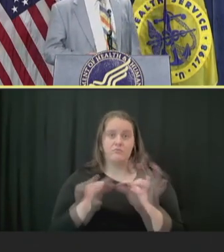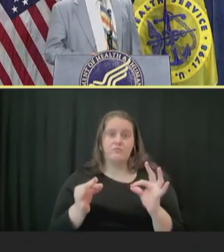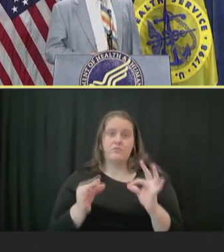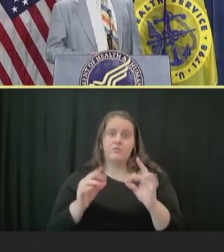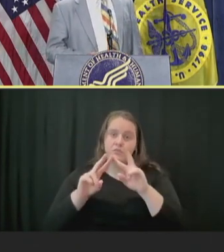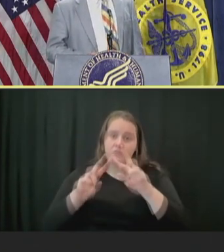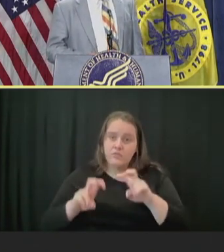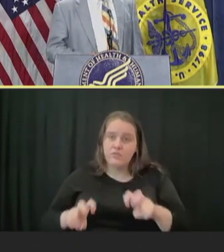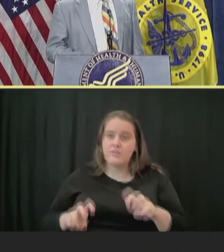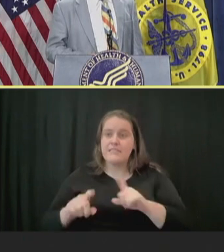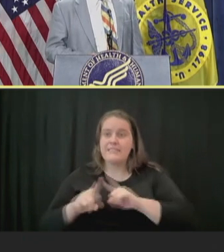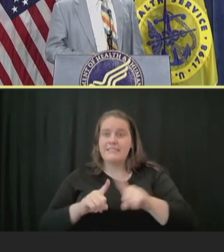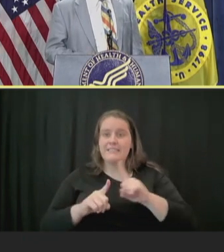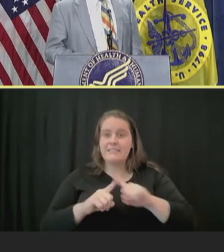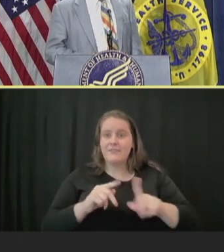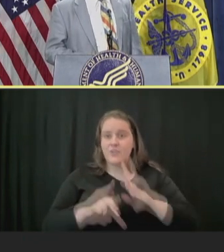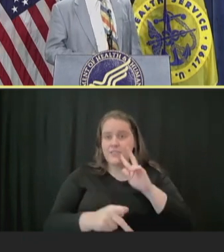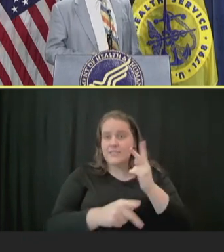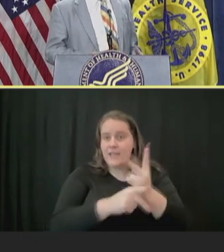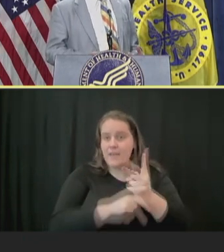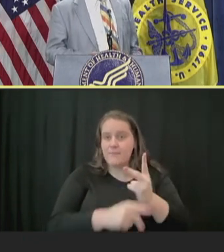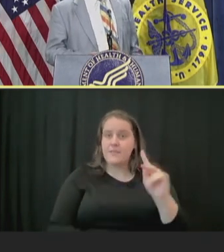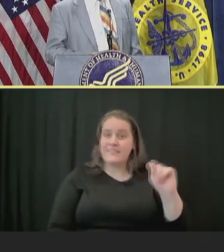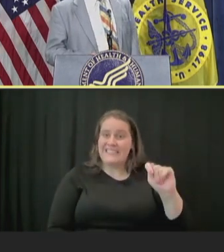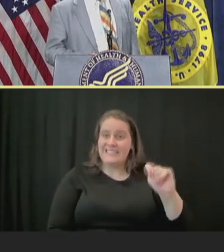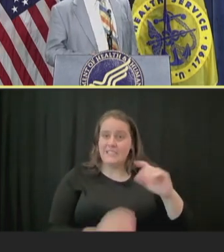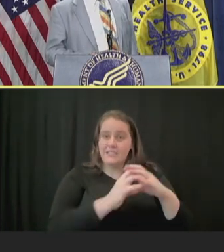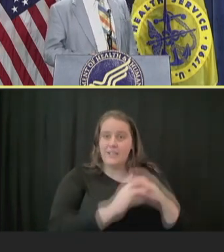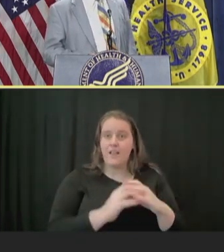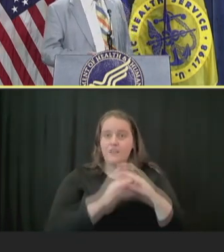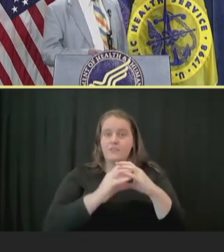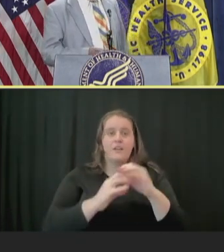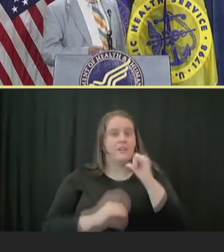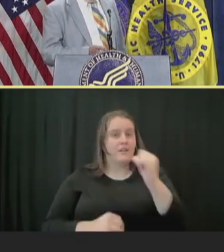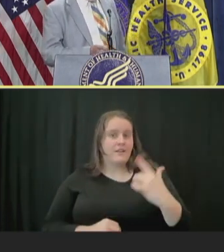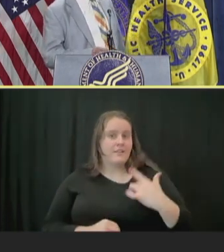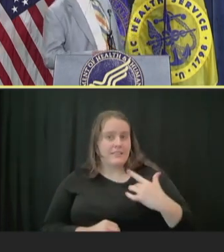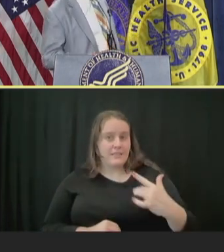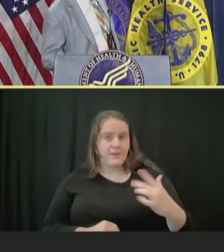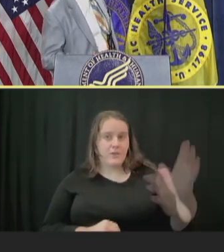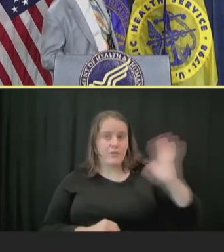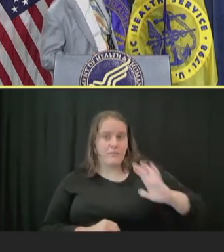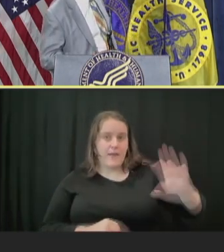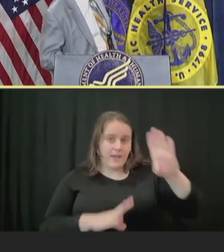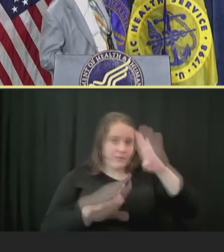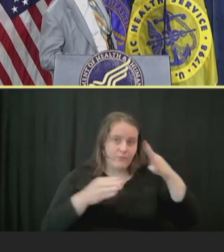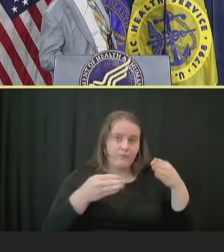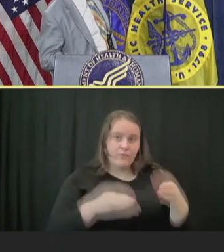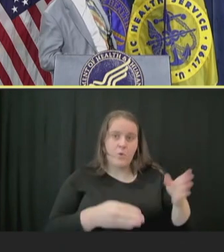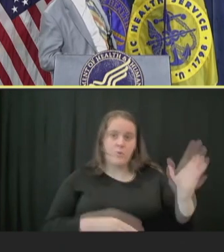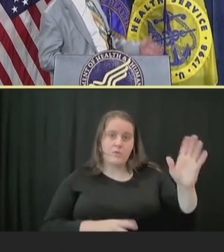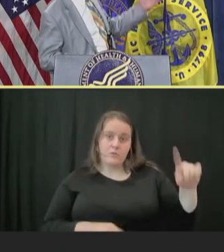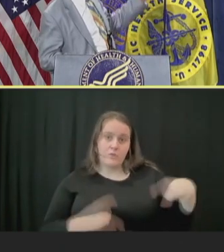of T cells that are different from the classic ones that have been targeted so far. This list